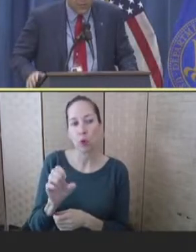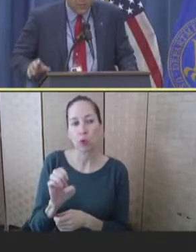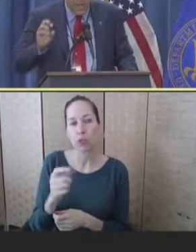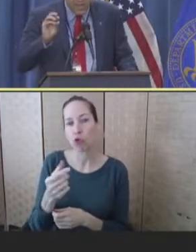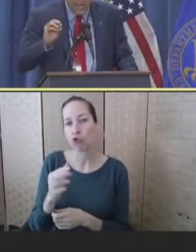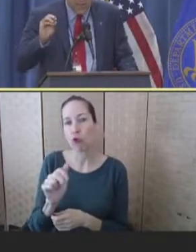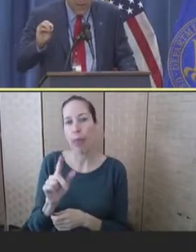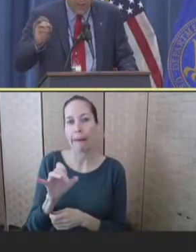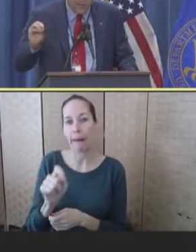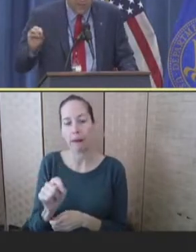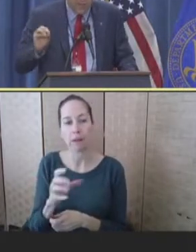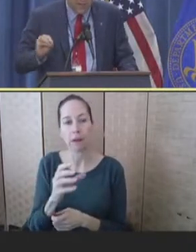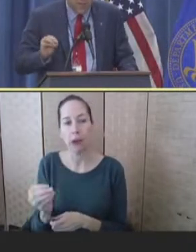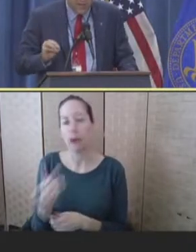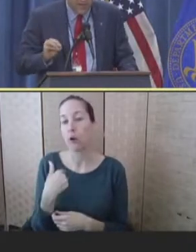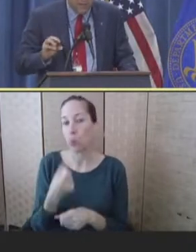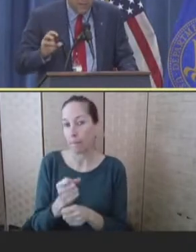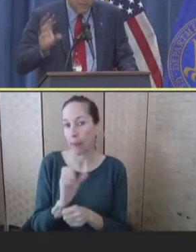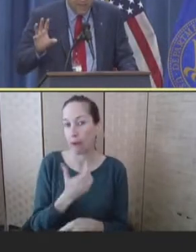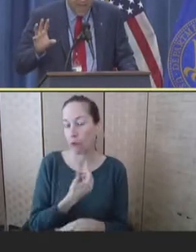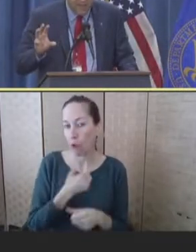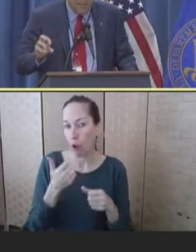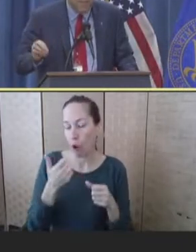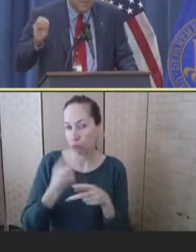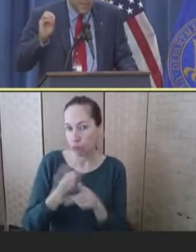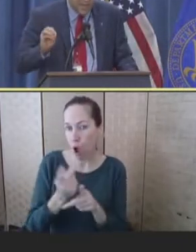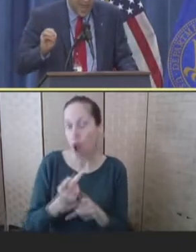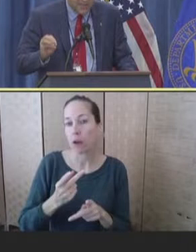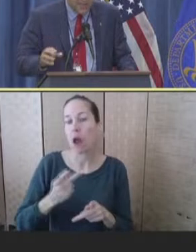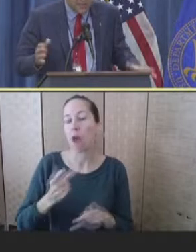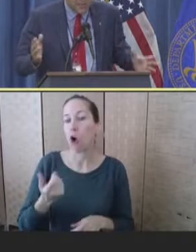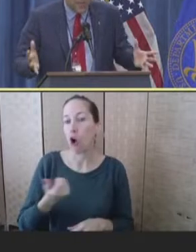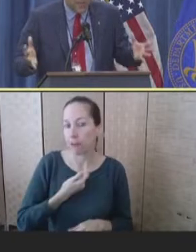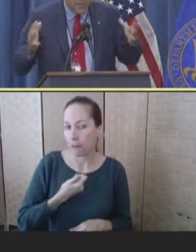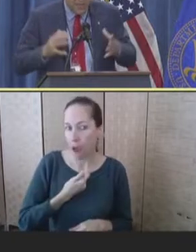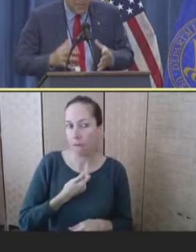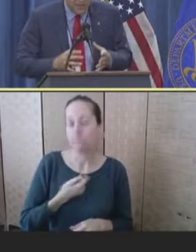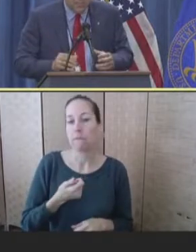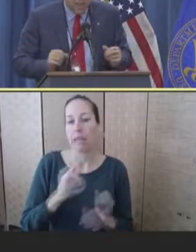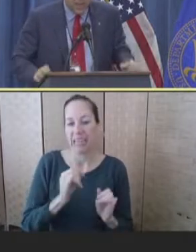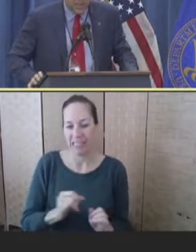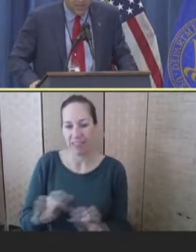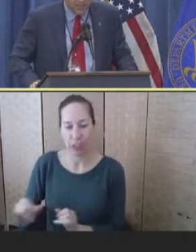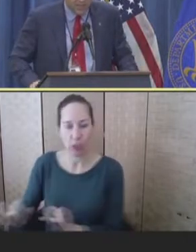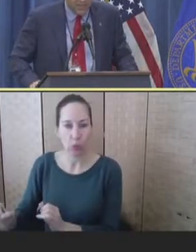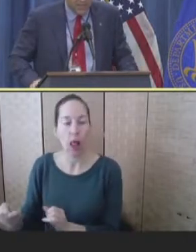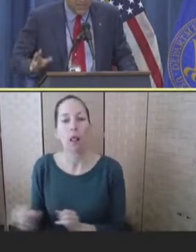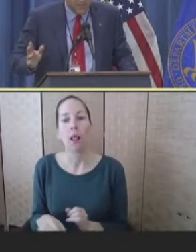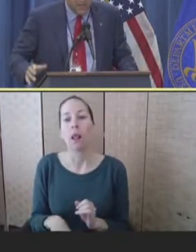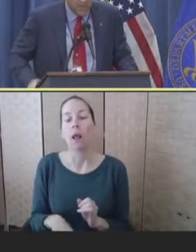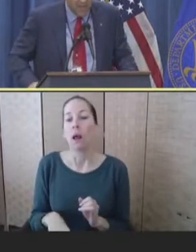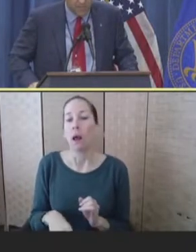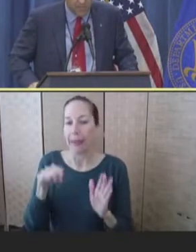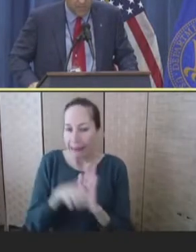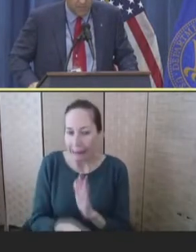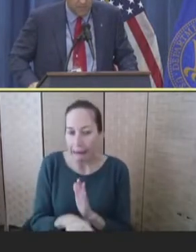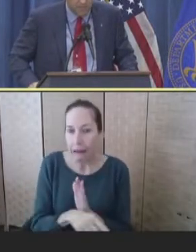And we make each virus individually live and activate them. And then they're combined to make the vaccine. Next slide, please.